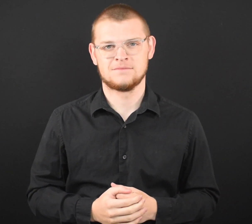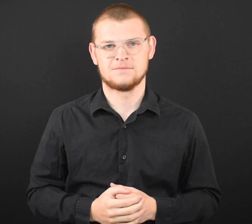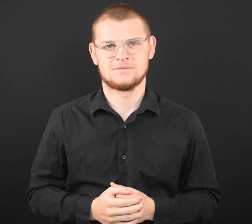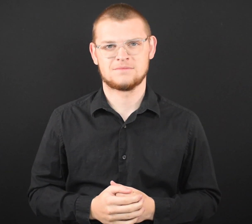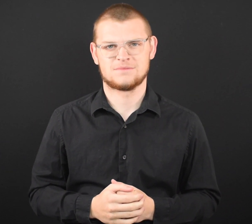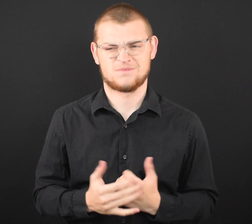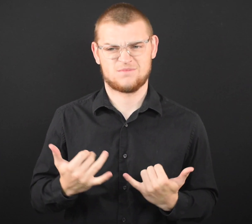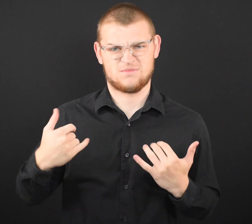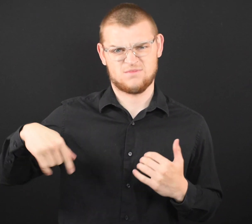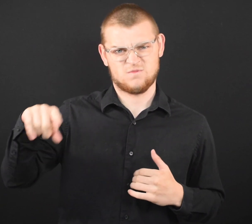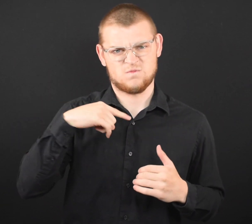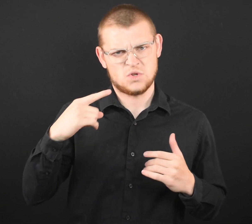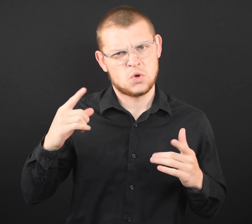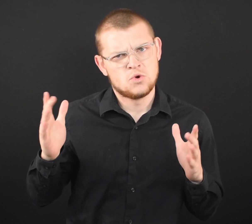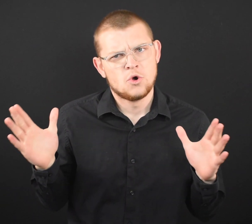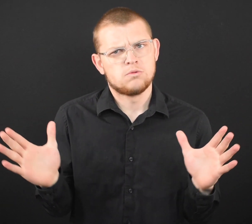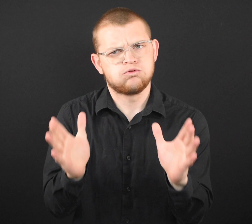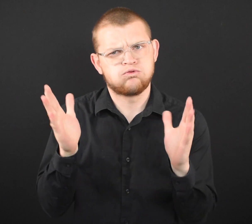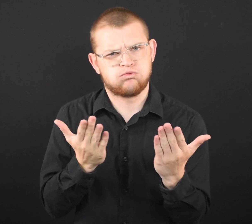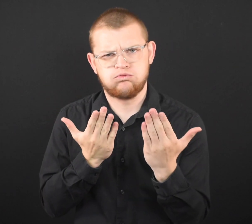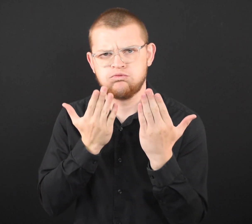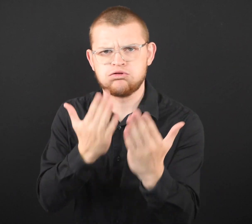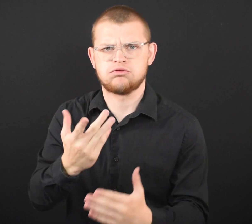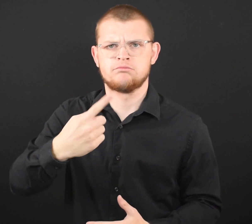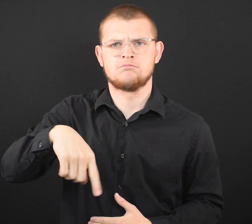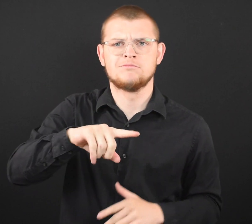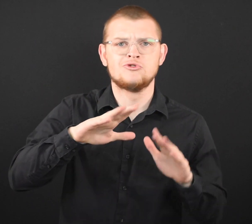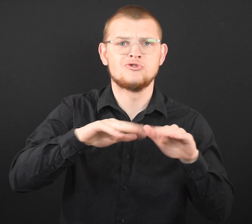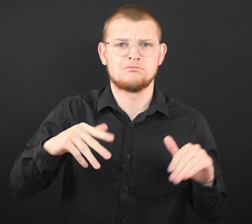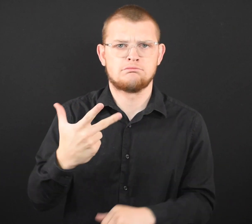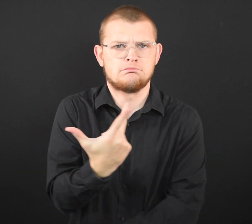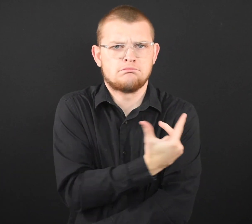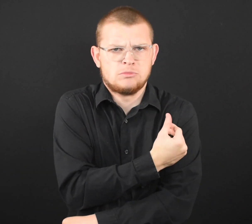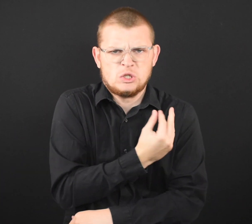vaccinated as soon as possible to ensure a safe and fun summer.